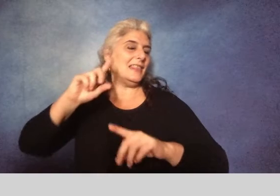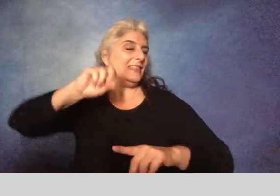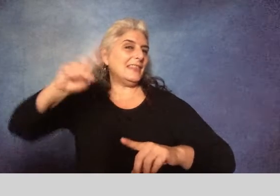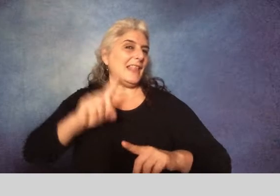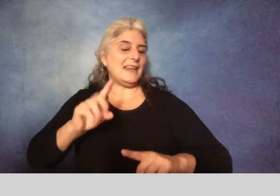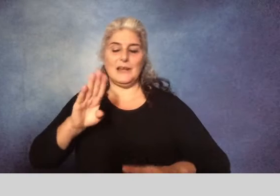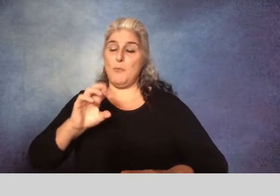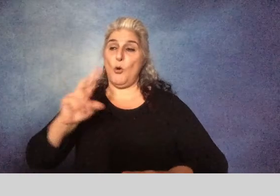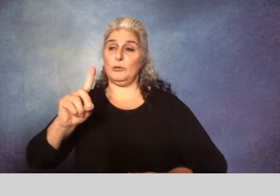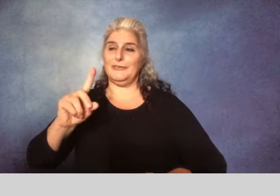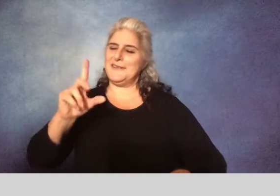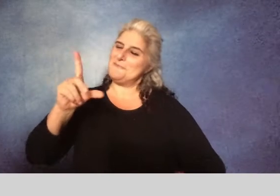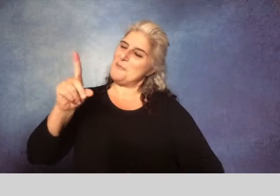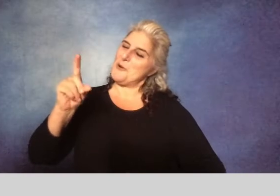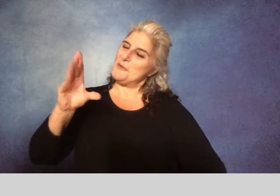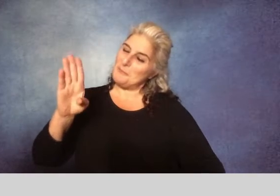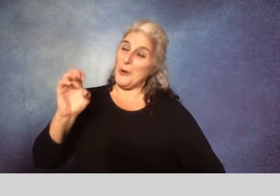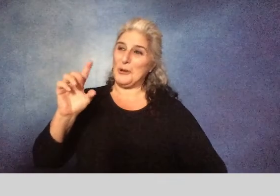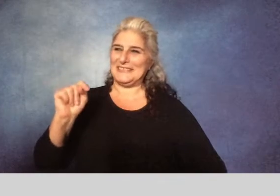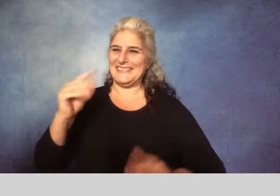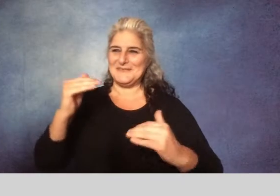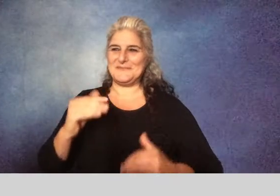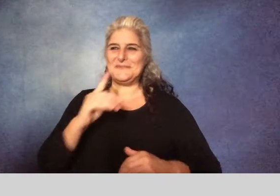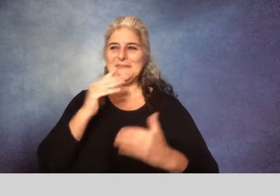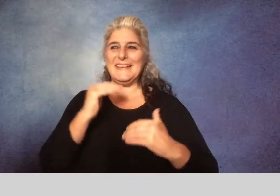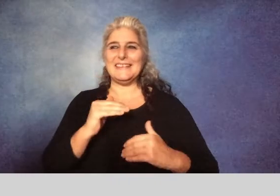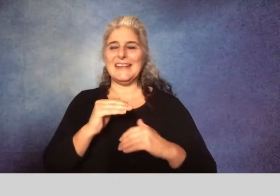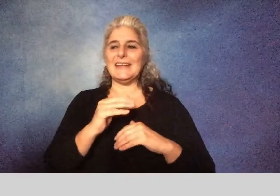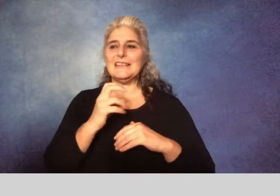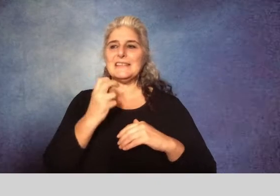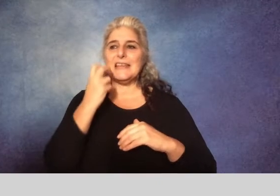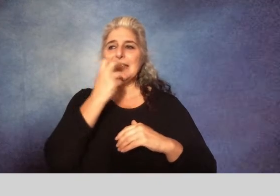Speechiness measures the presence of spoken words. And it tends to be really high